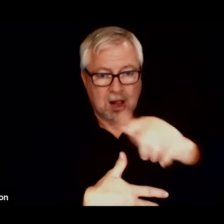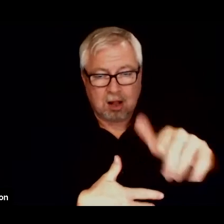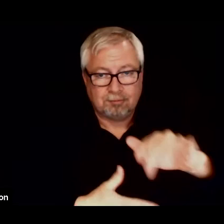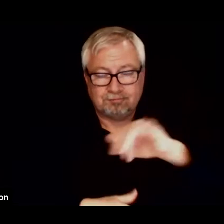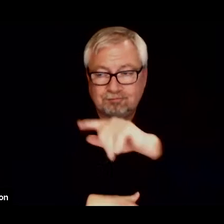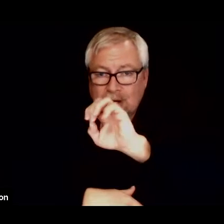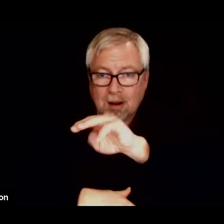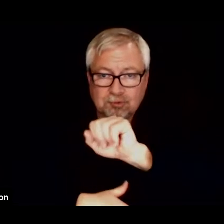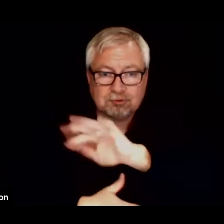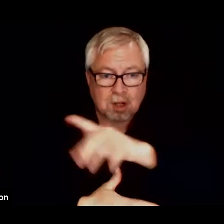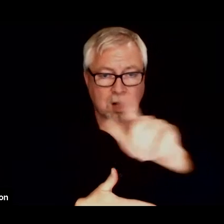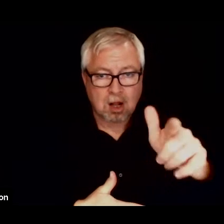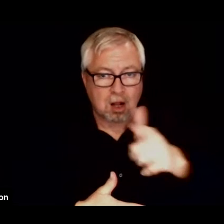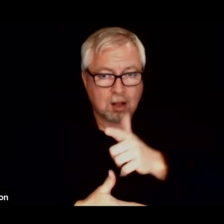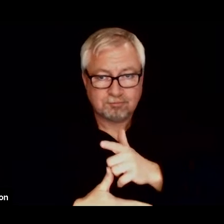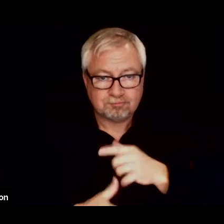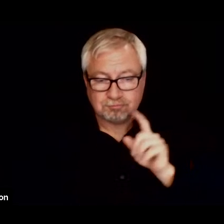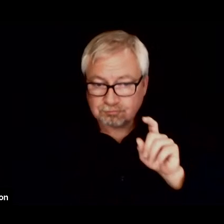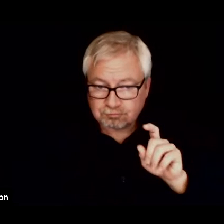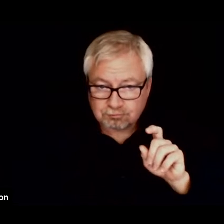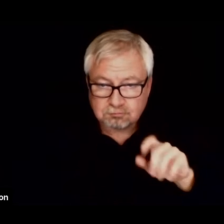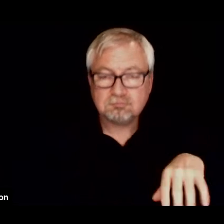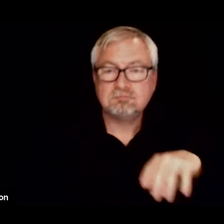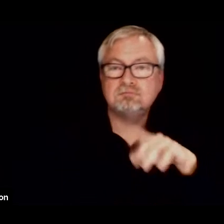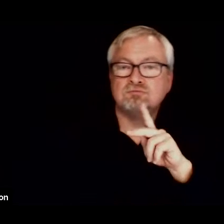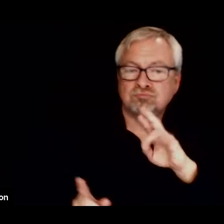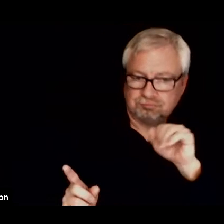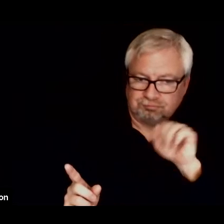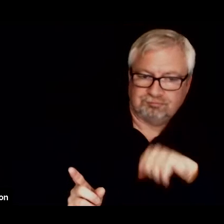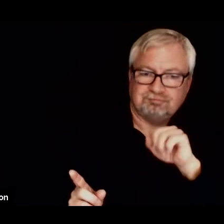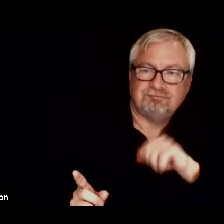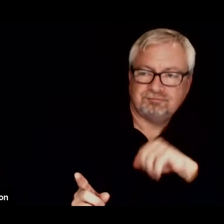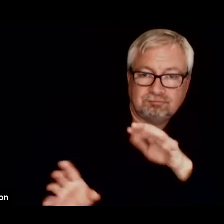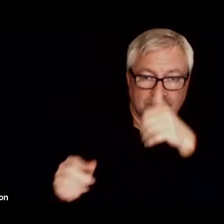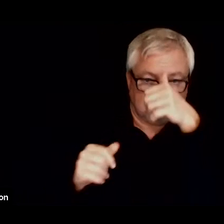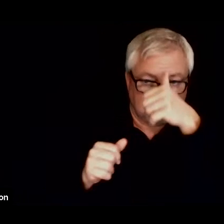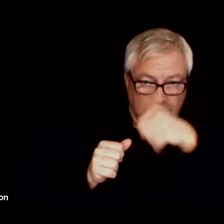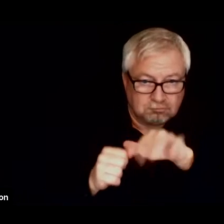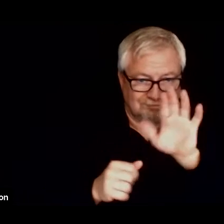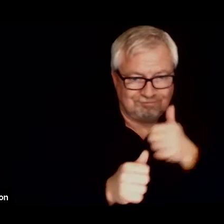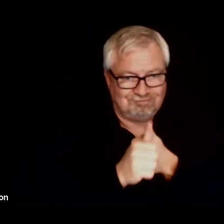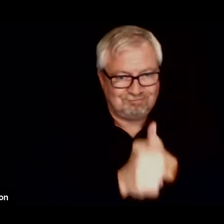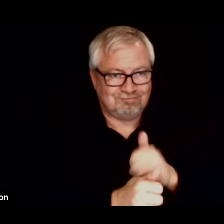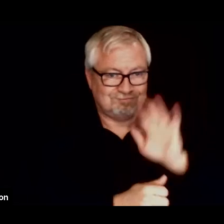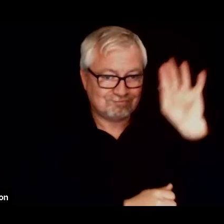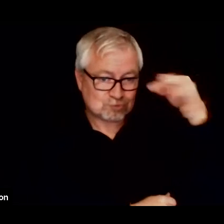keep in mind that this is coming from the federal government and that the decision making